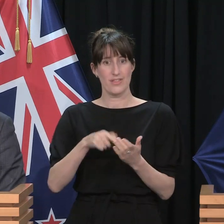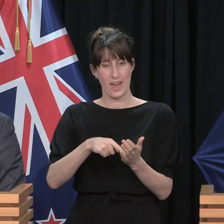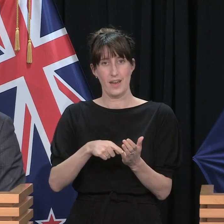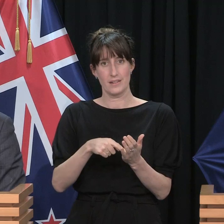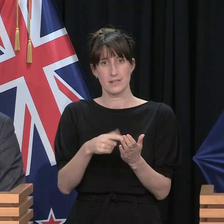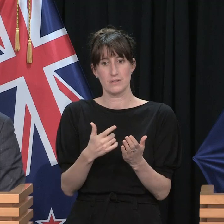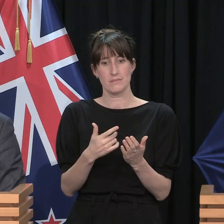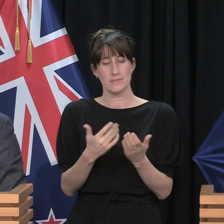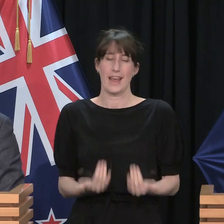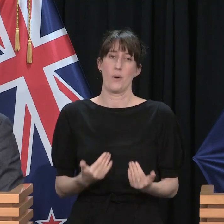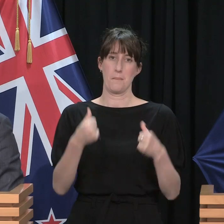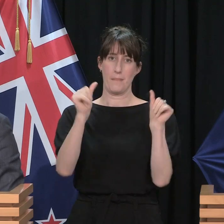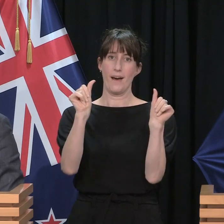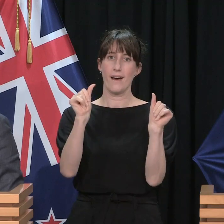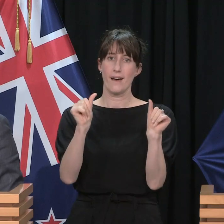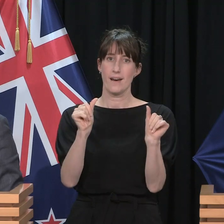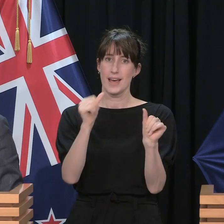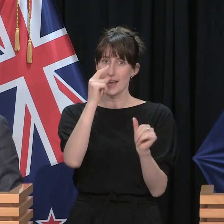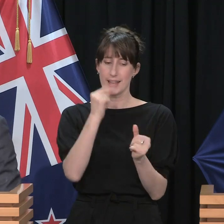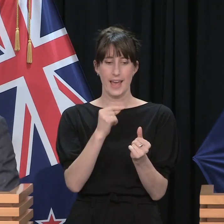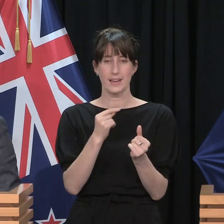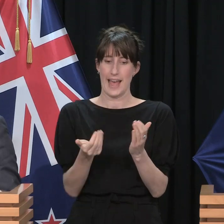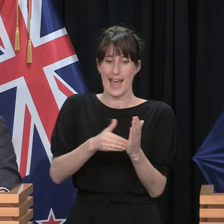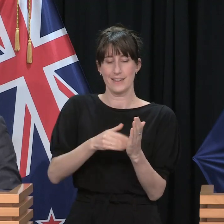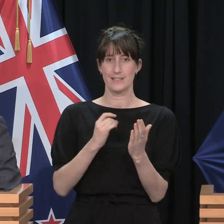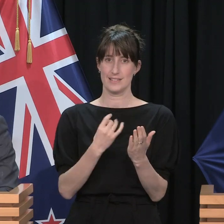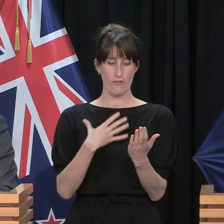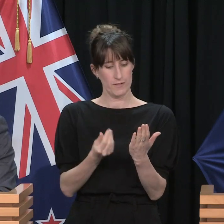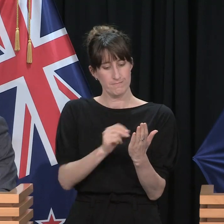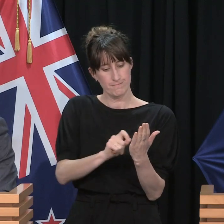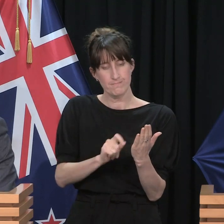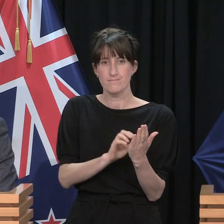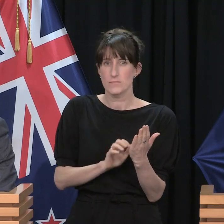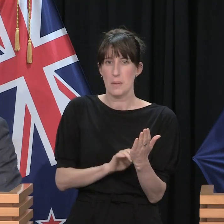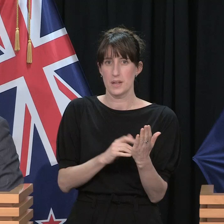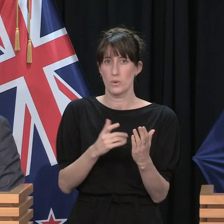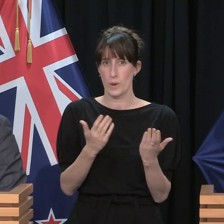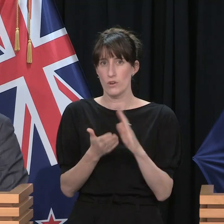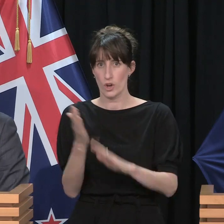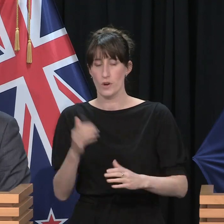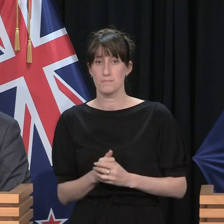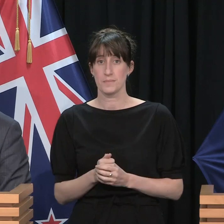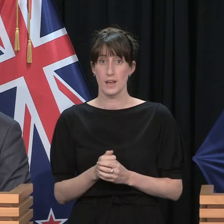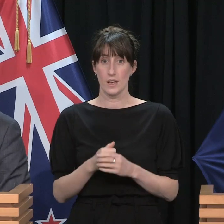most common requests that we've had of the app, and that issue has now been fixed. So,